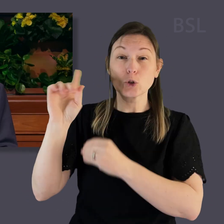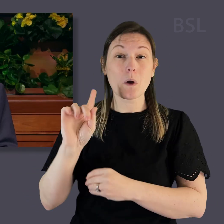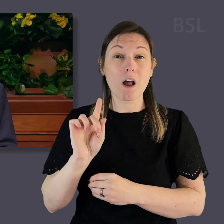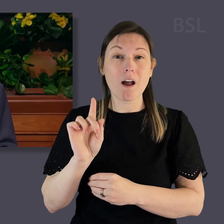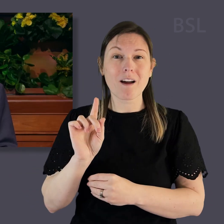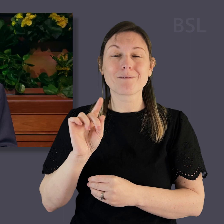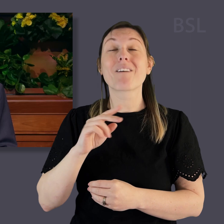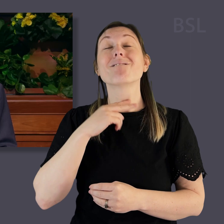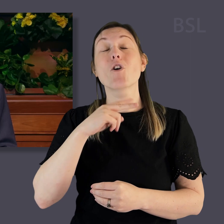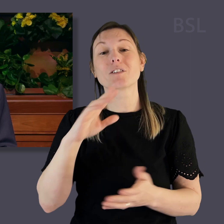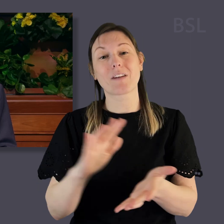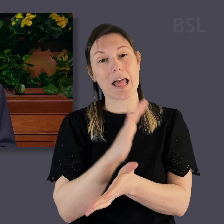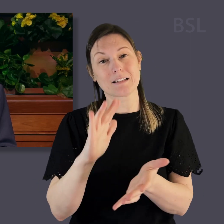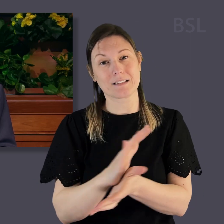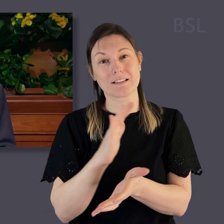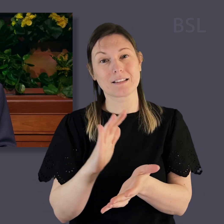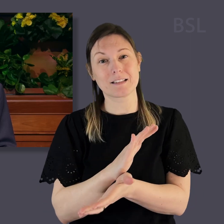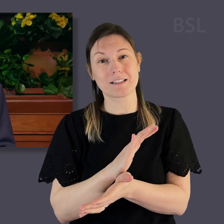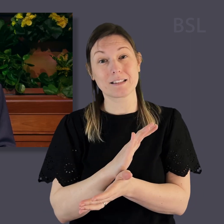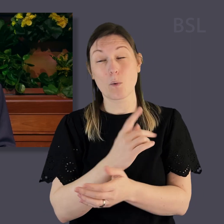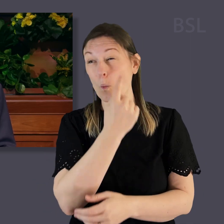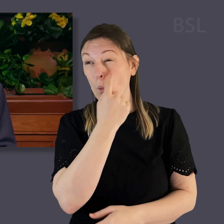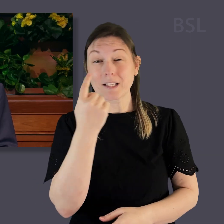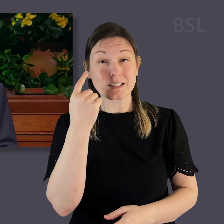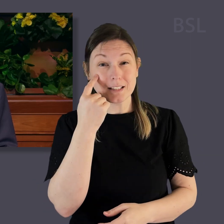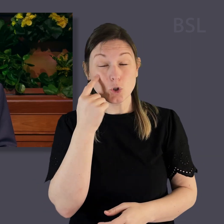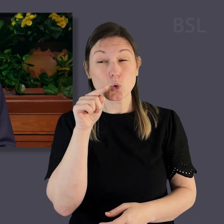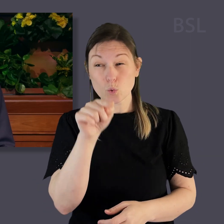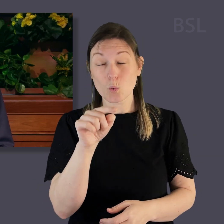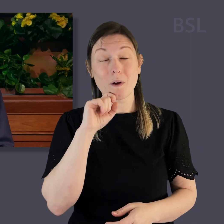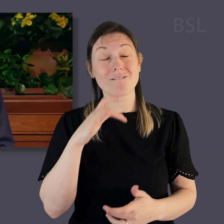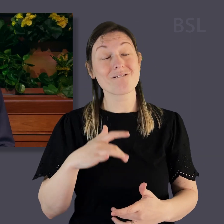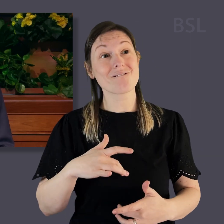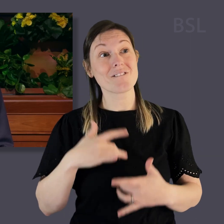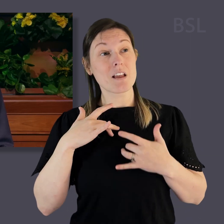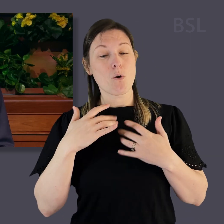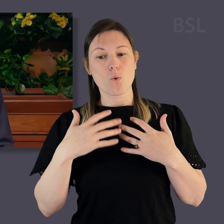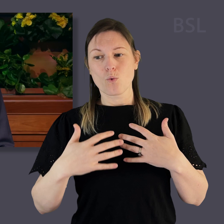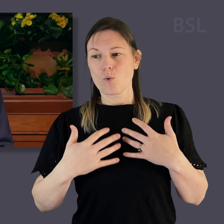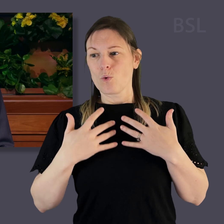Truly “a voice of gladness!” I witness that you will feel joy more and more